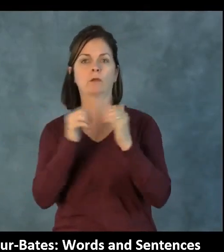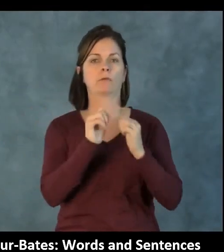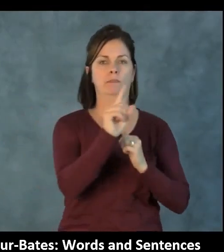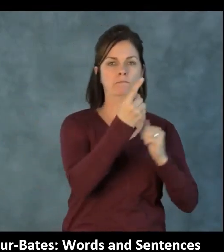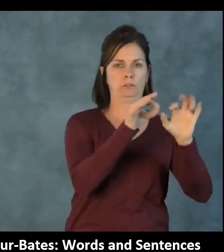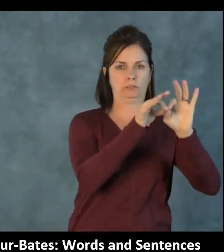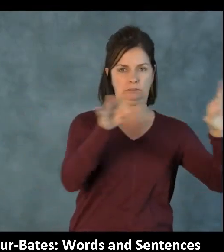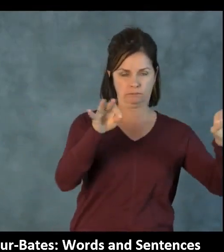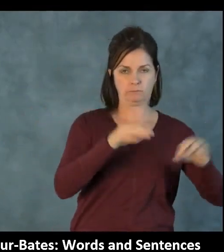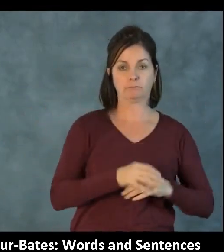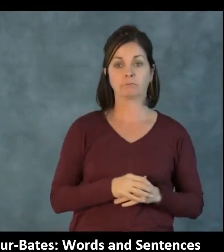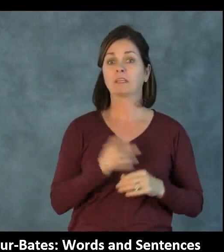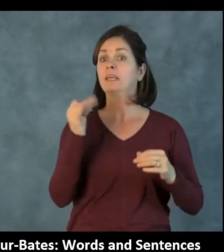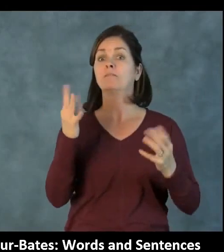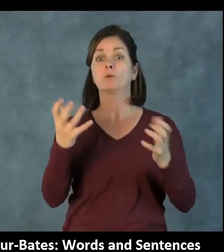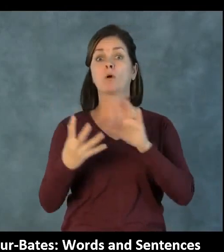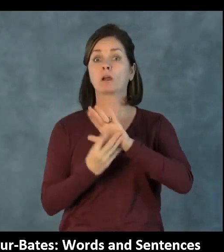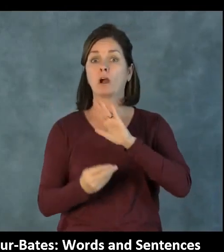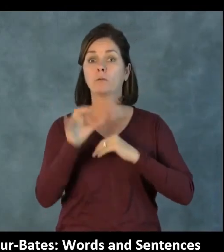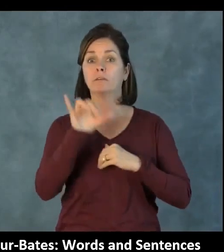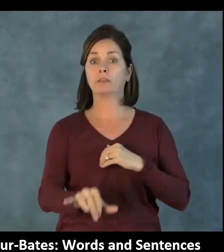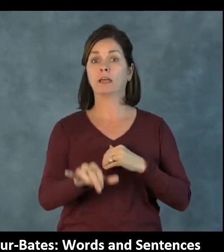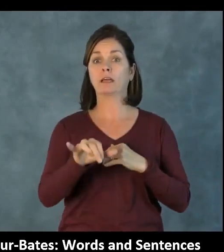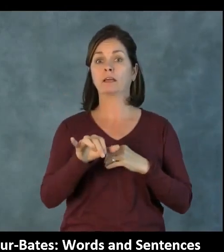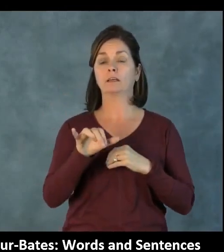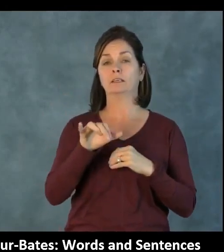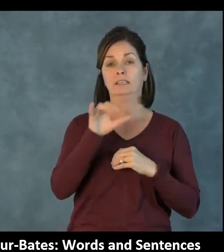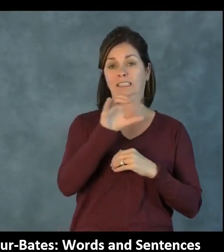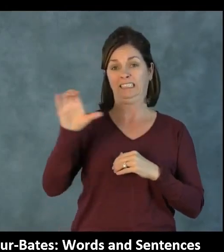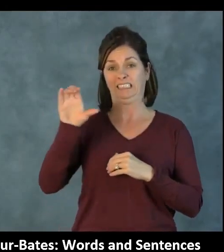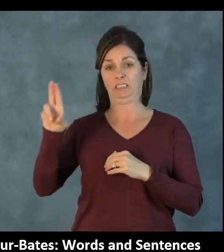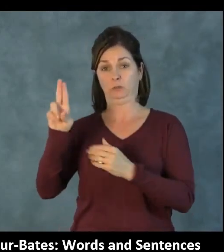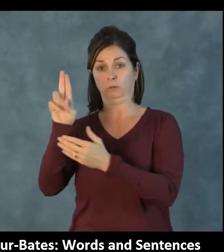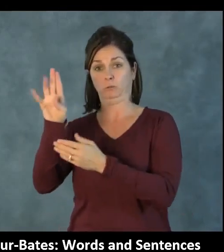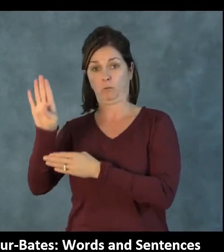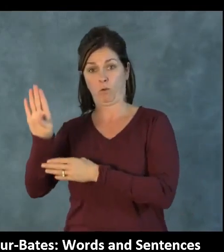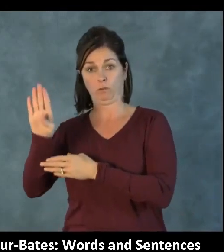If you're interested in getting a copy of the CU's adapted version of this instrument,